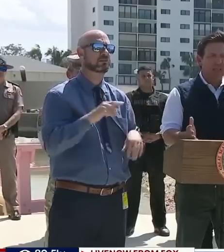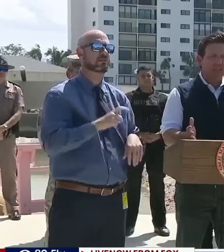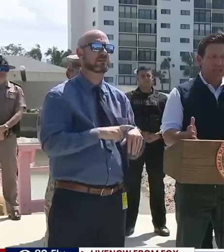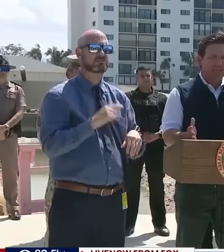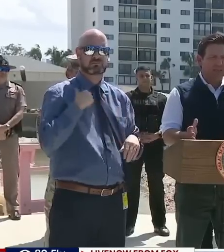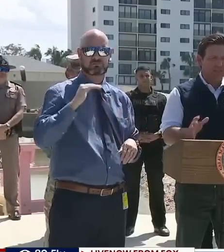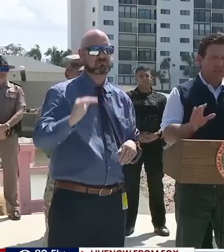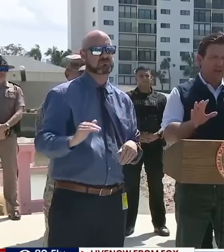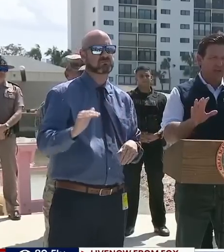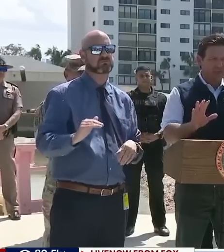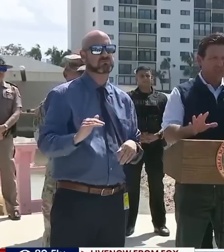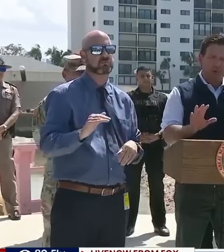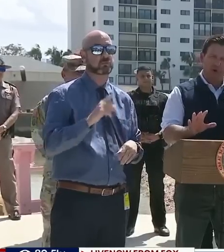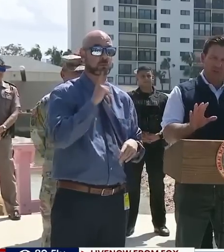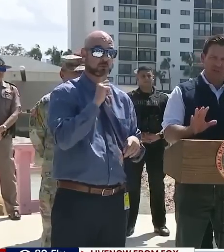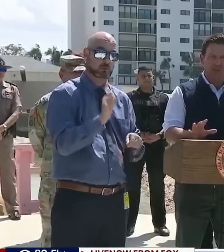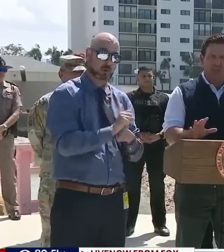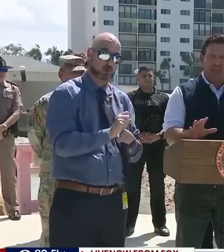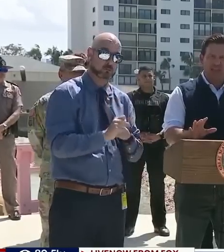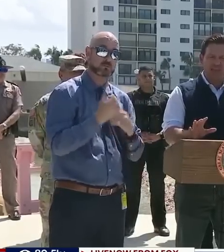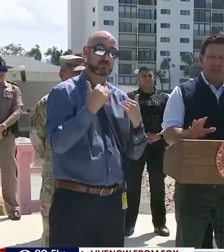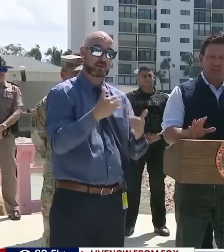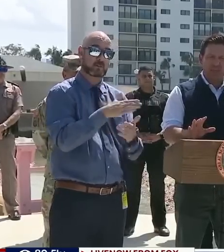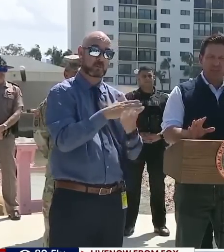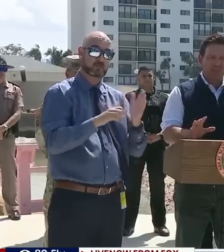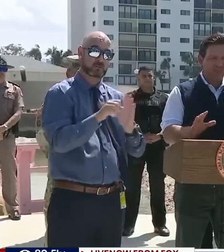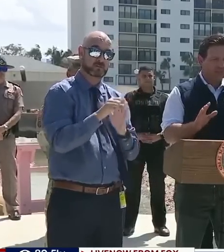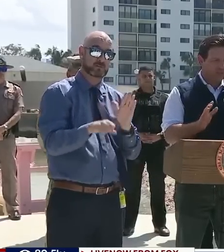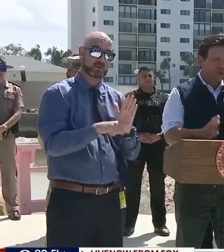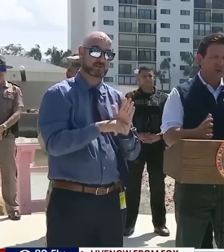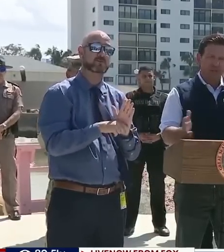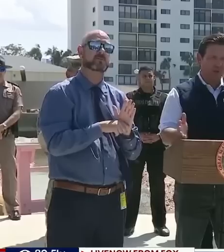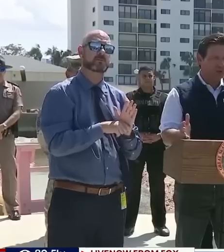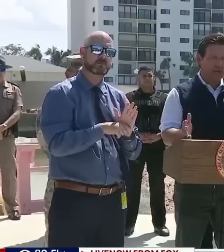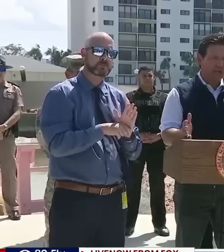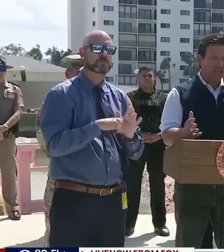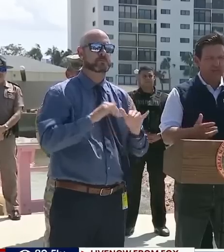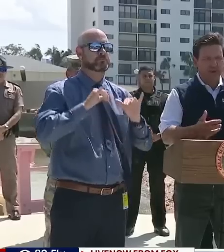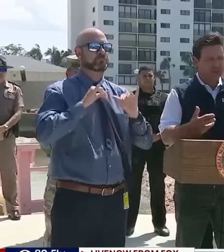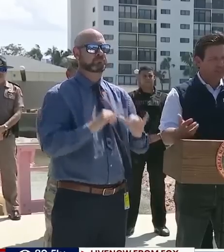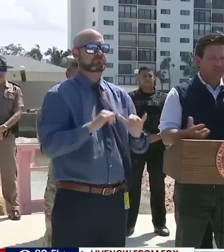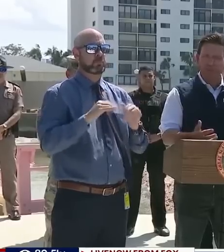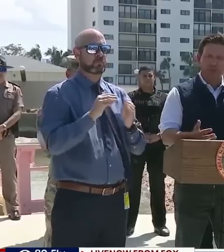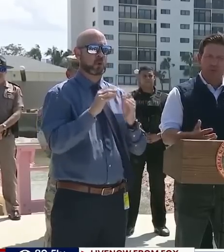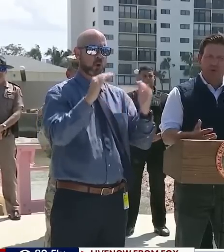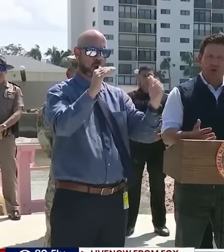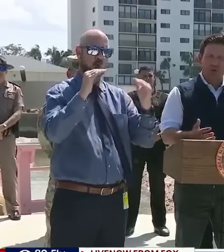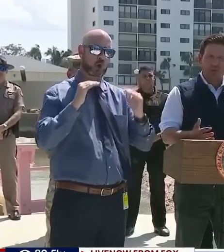you know, we're out there doing that. Um, and I didn't think much about at the